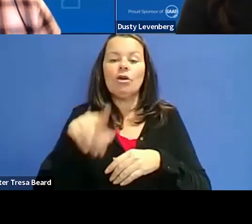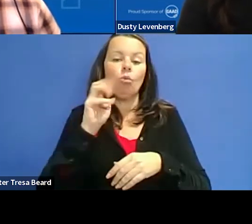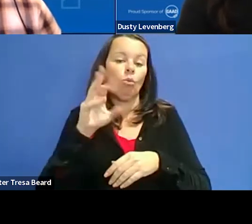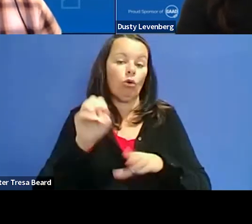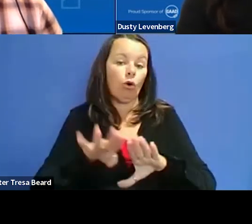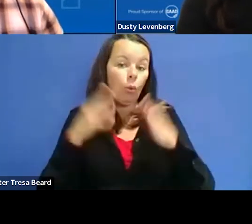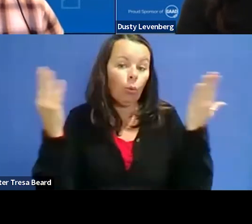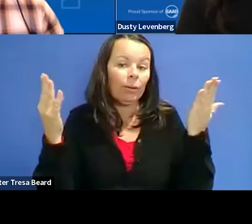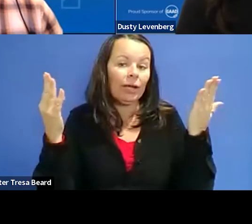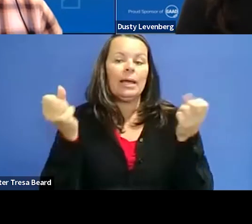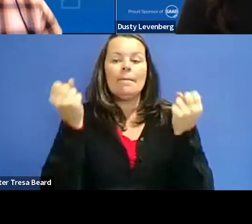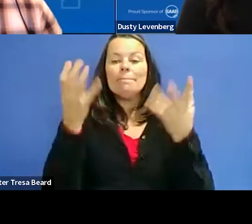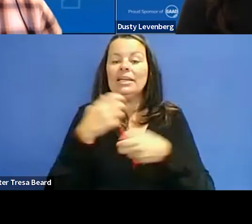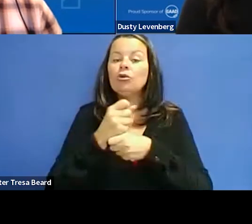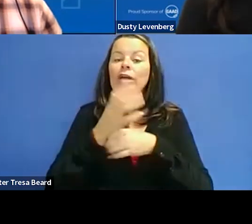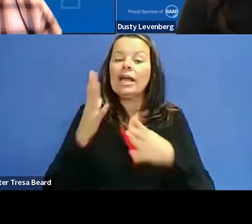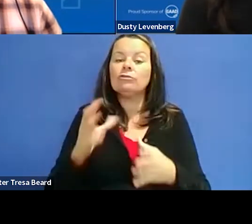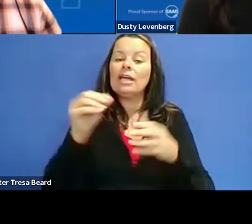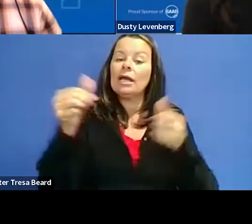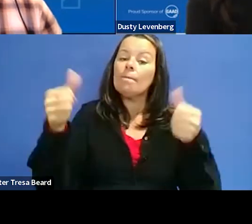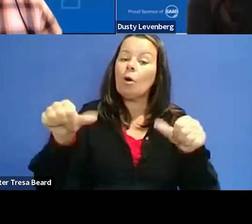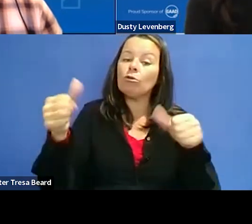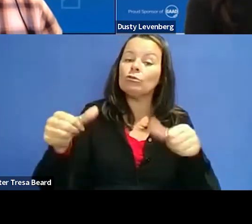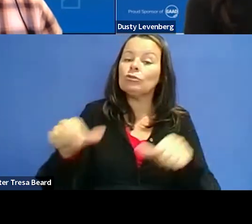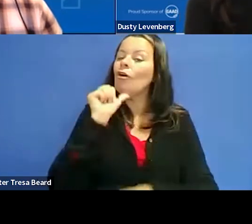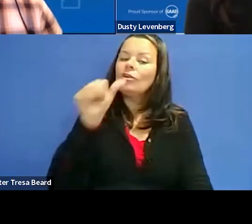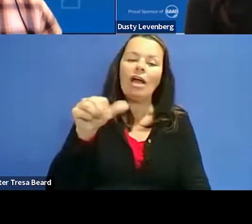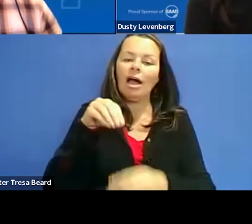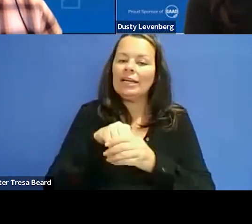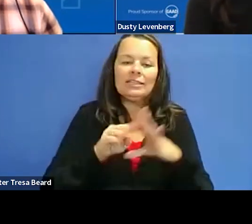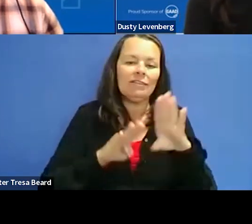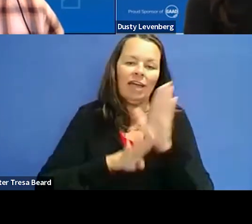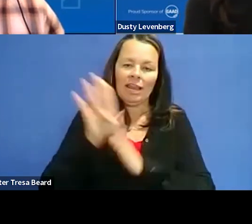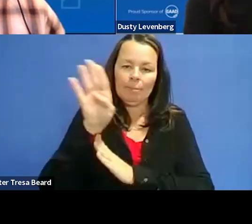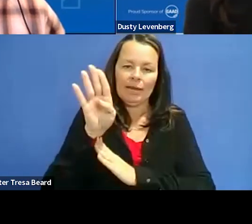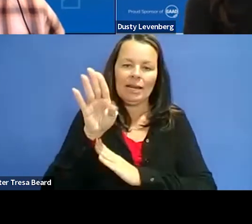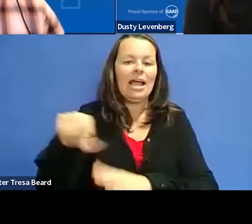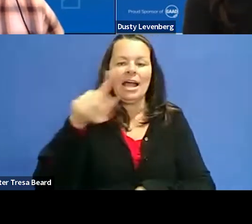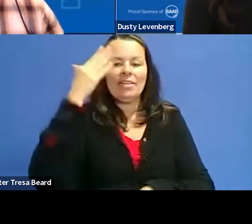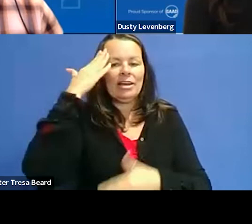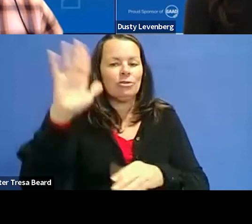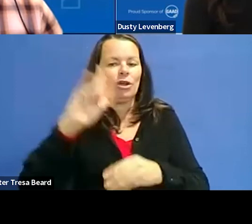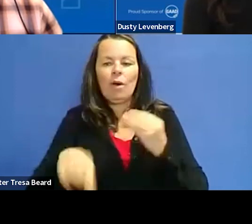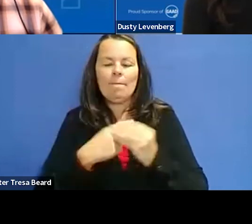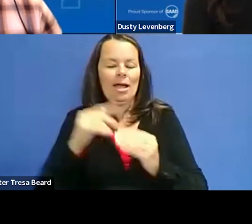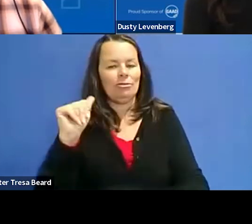They don't know about alternative text or color contrast. Color contrast requires more education.